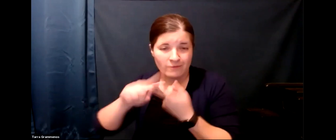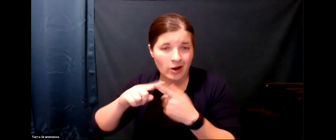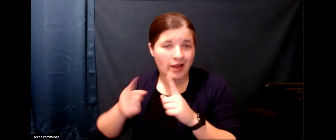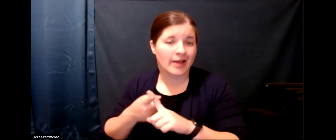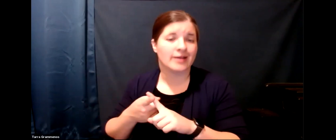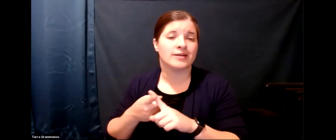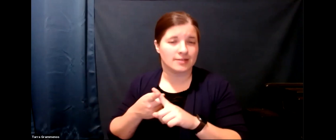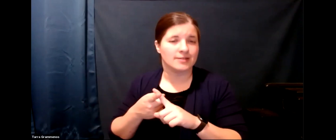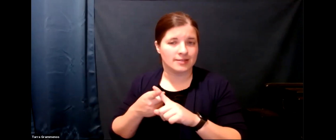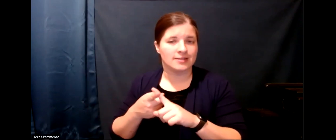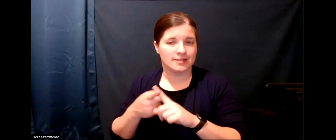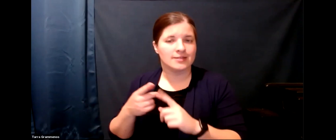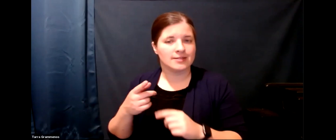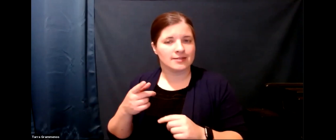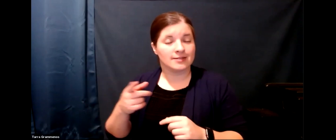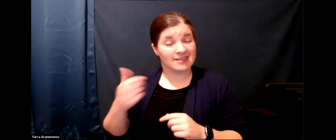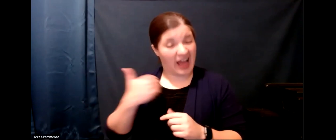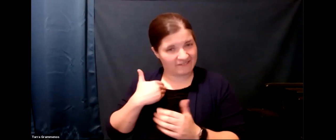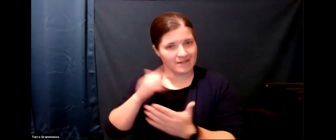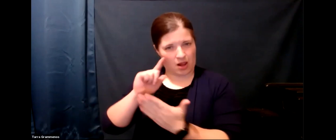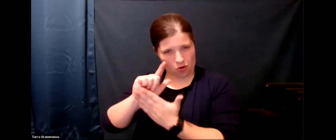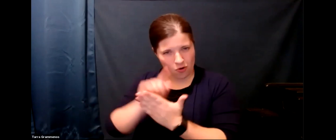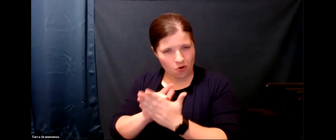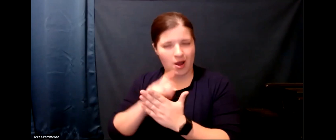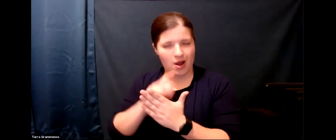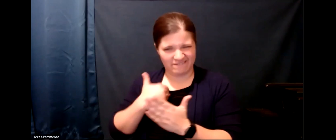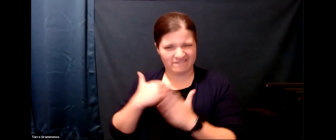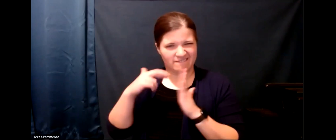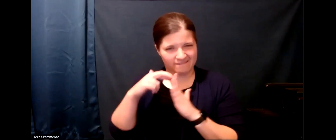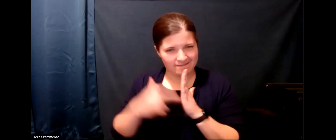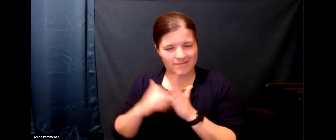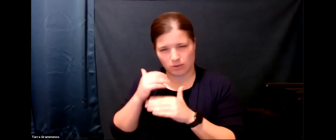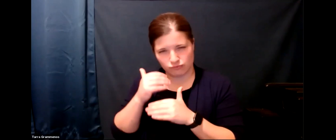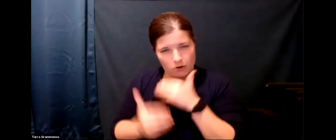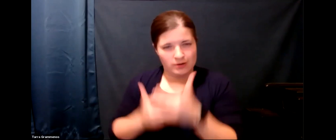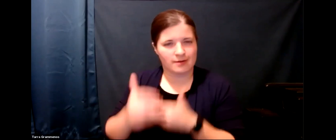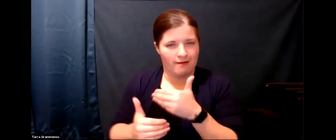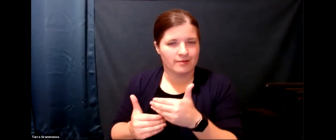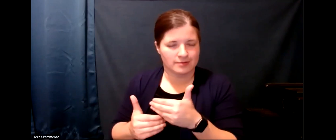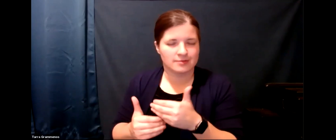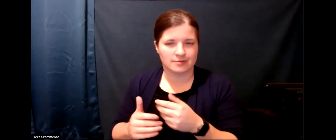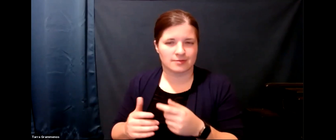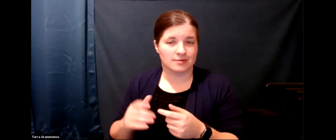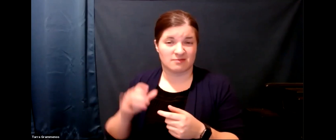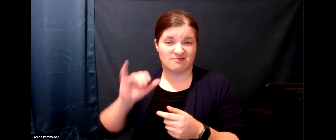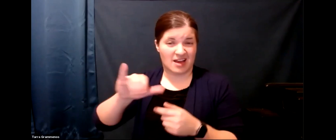There are laws and processes that allow the homeless to